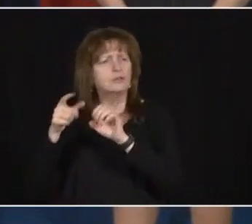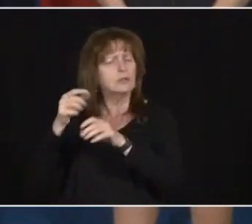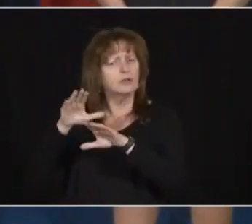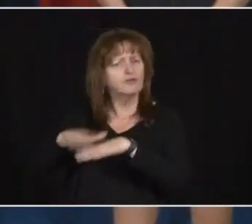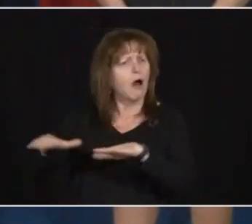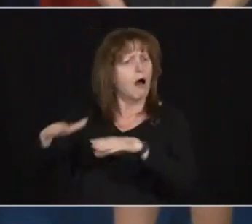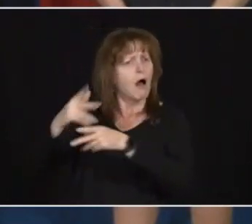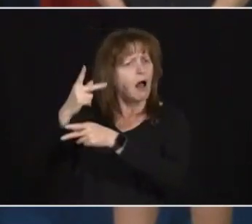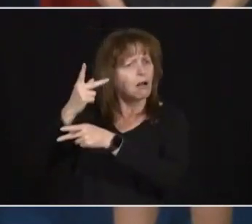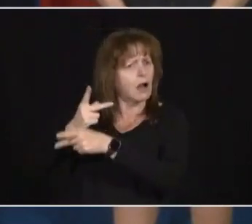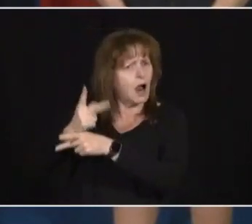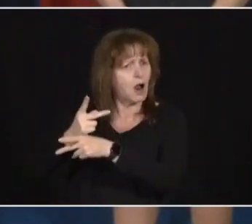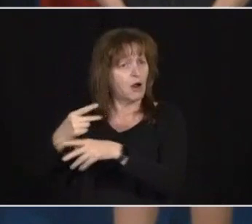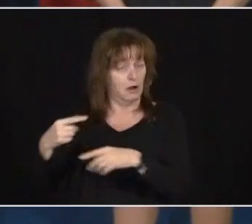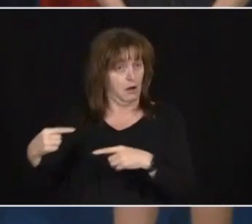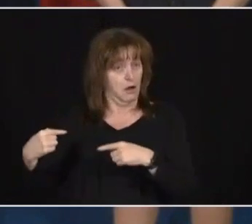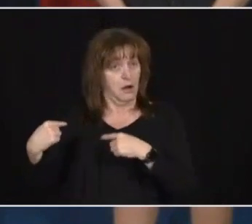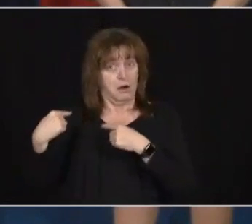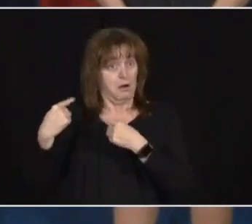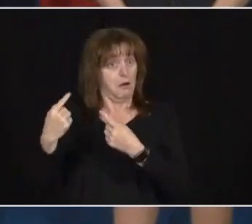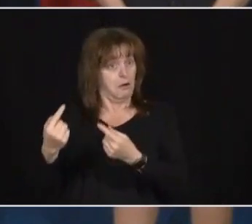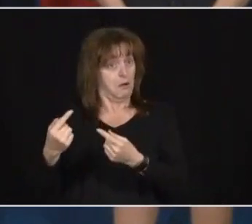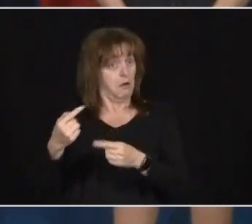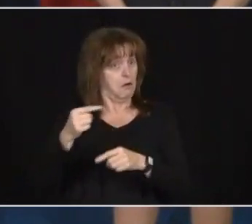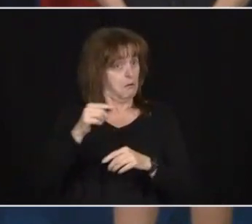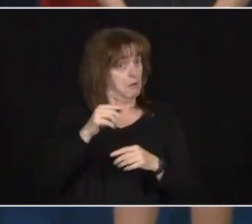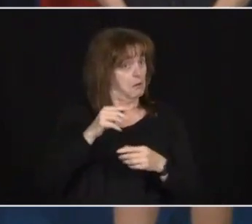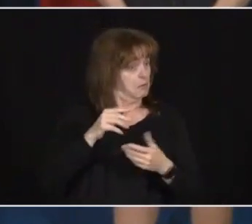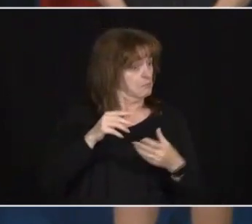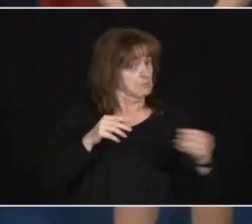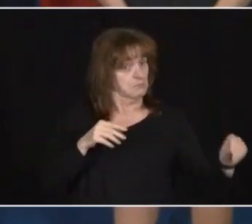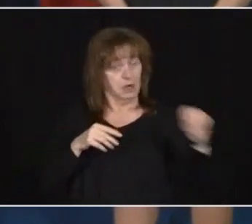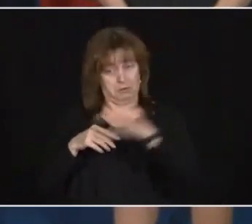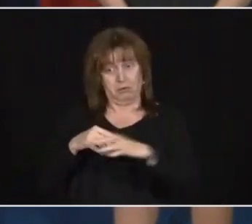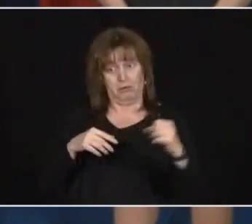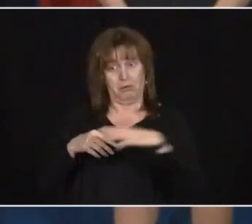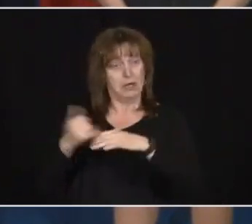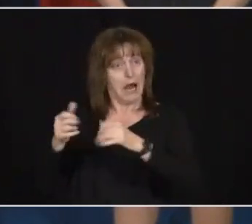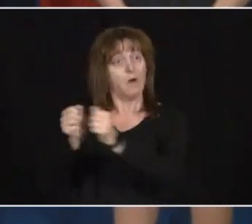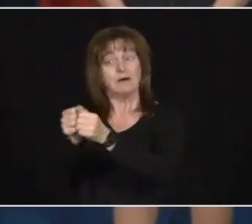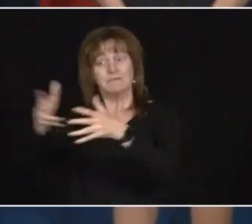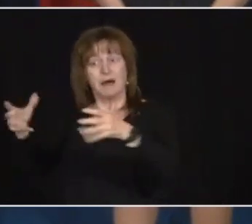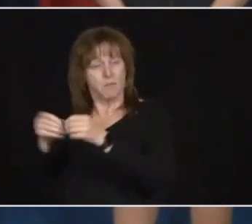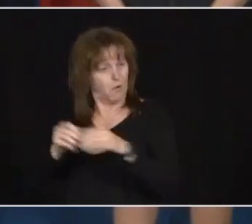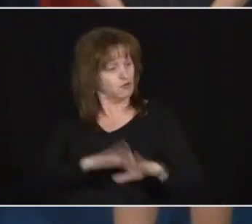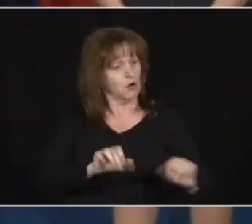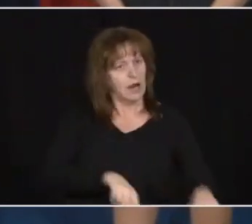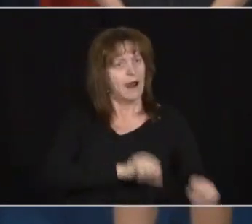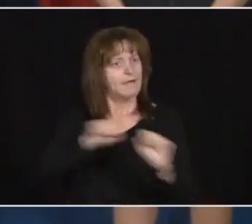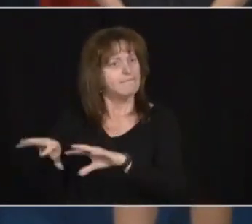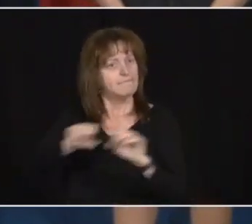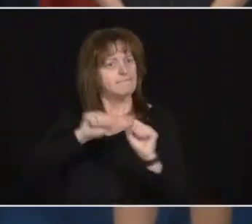friends, we're supporting all the front-line workers in meat-packing companies